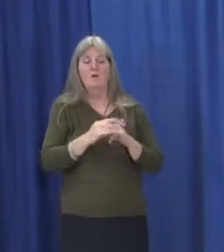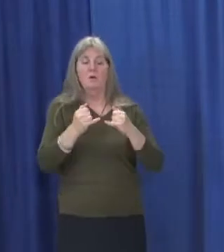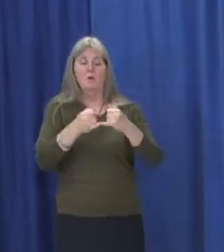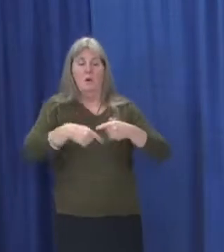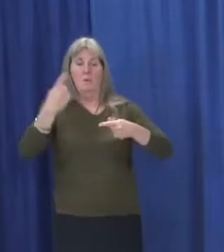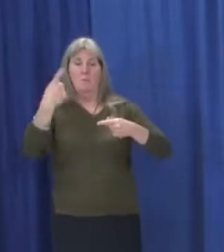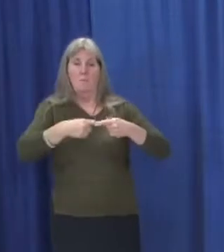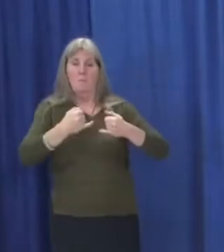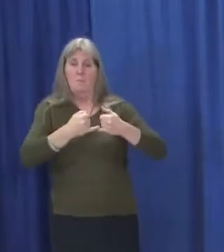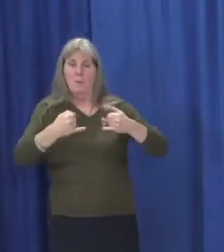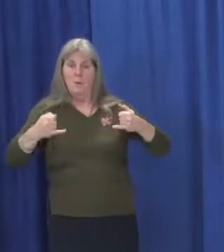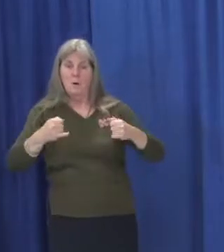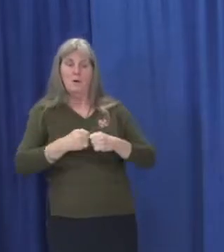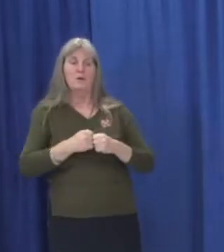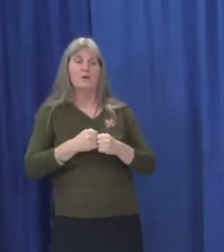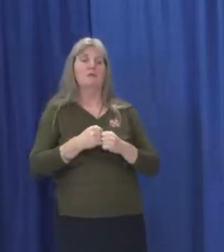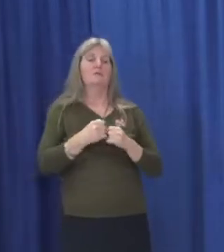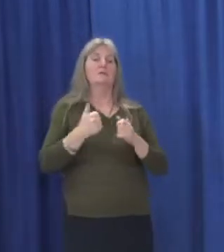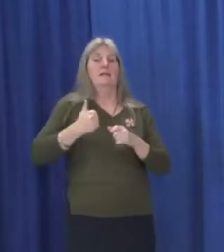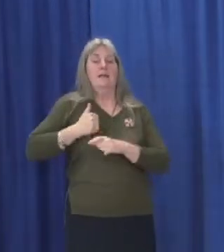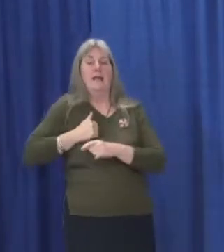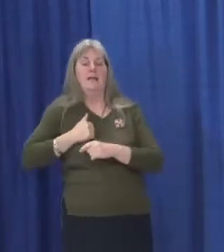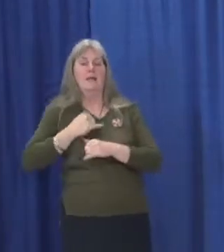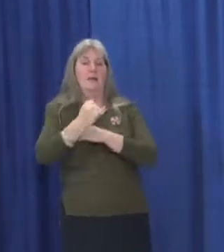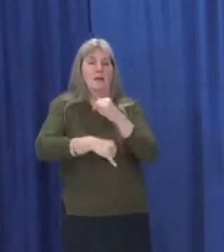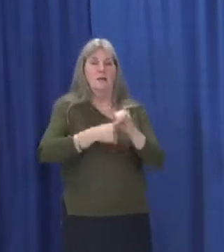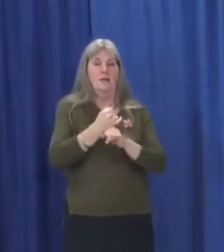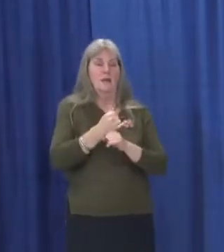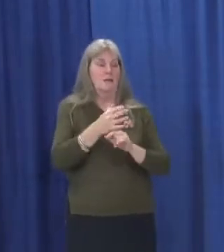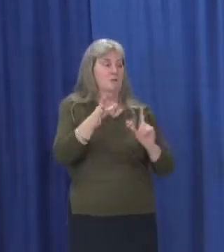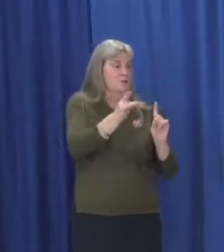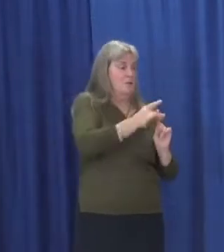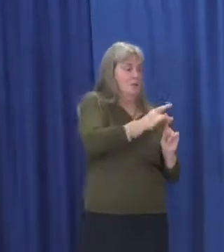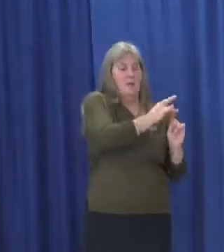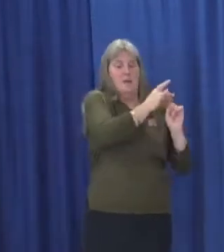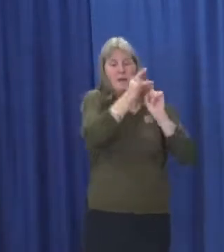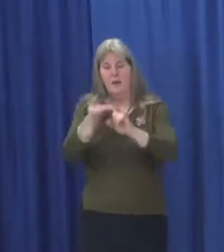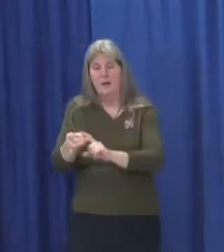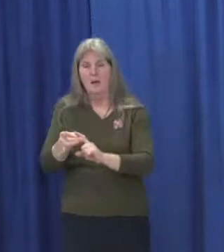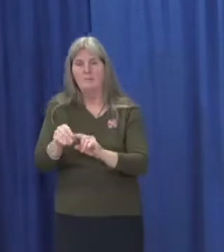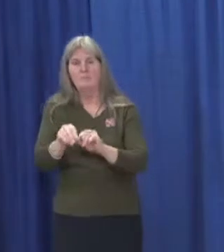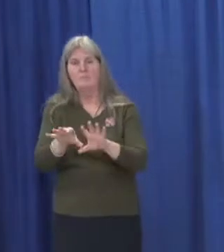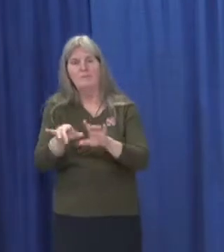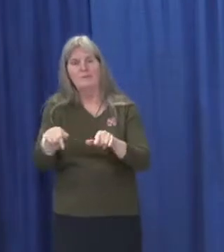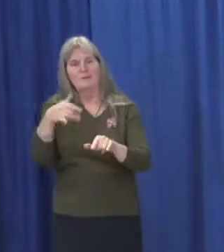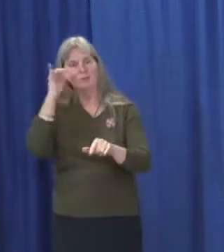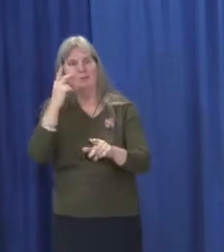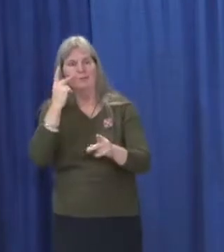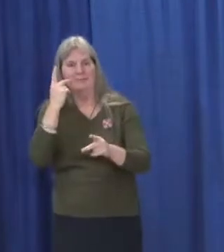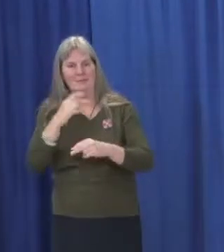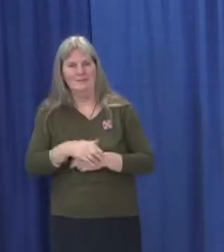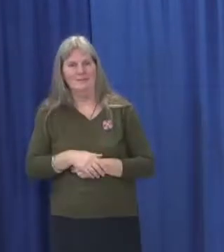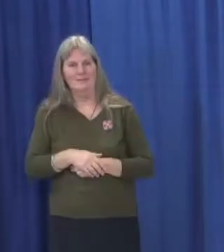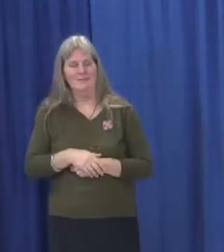domestic and international borders infected and infecting others. This importation is a